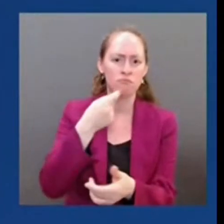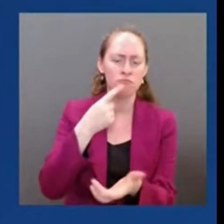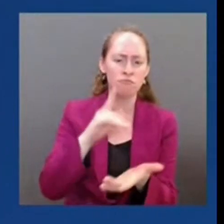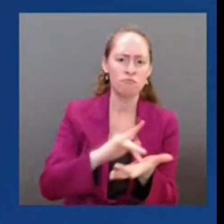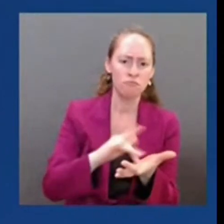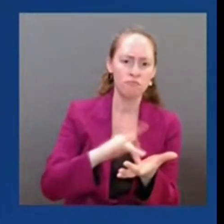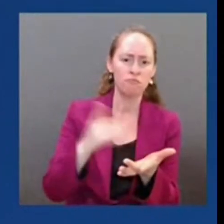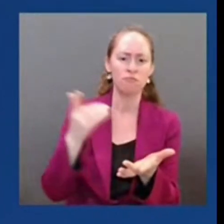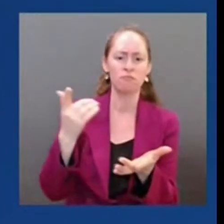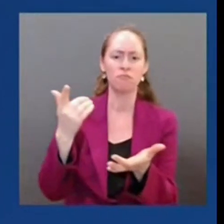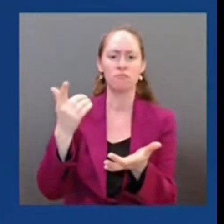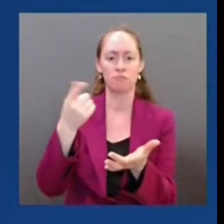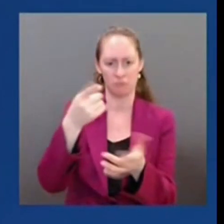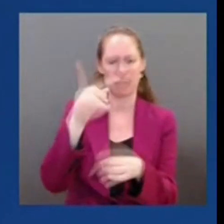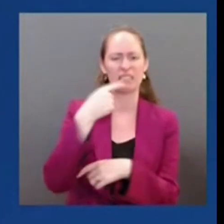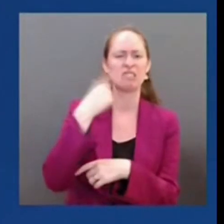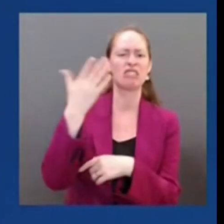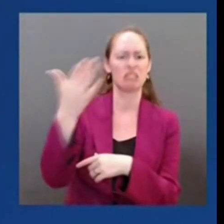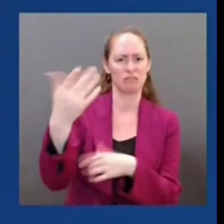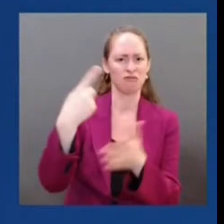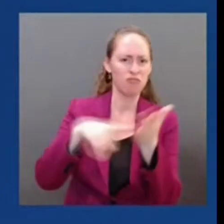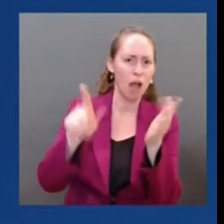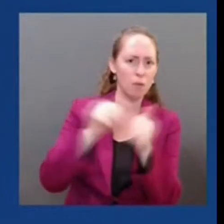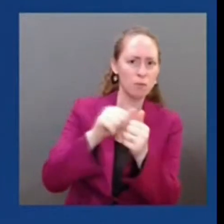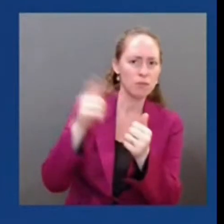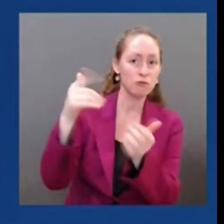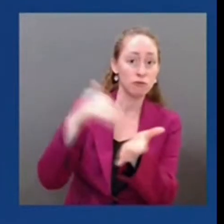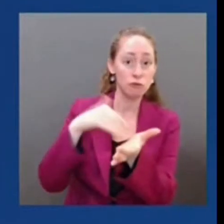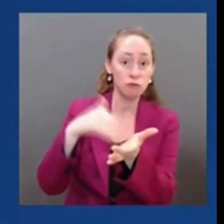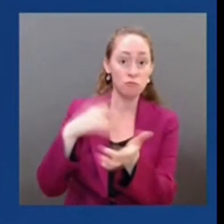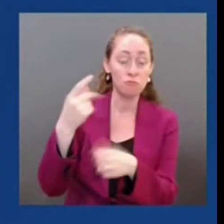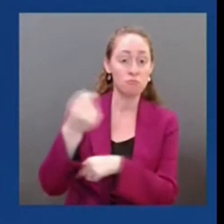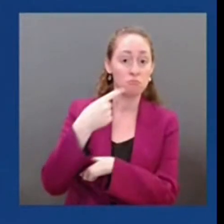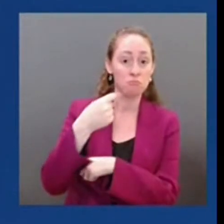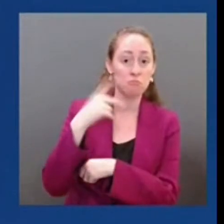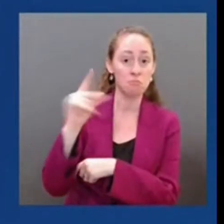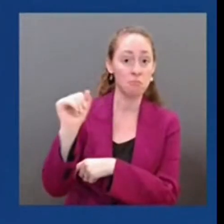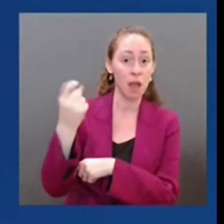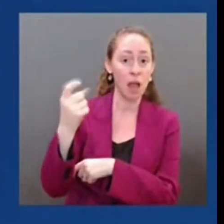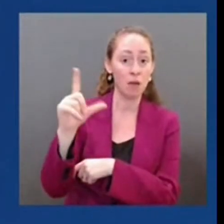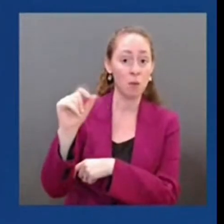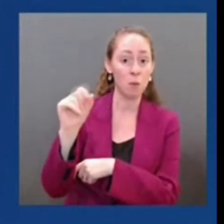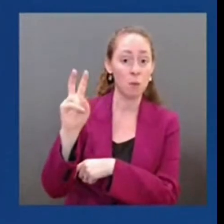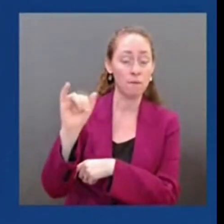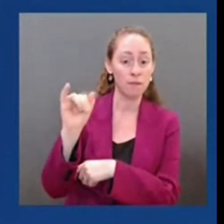DOCTORS AND THE FACT THAT THE PAXLOVID IS AVAILABLE FOR LOST